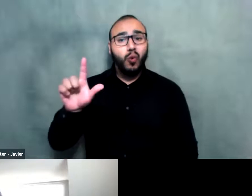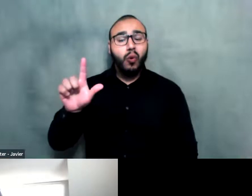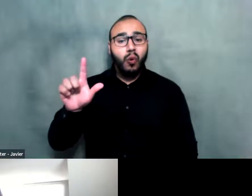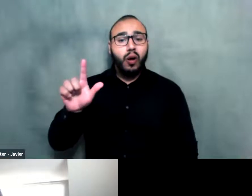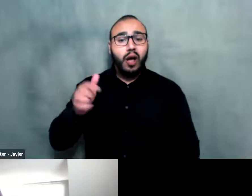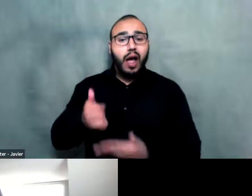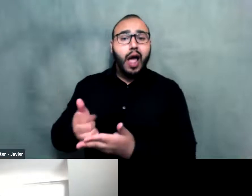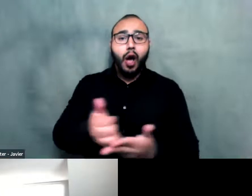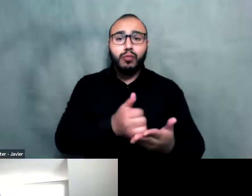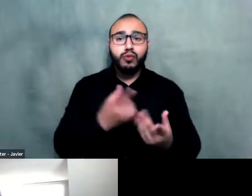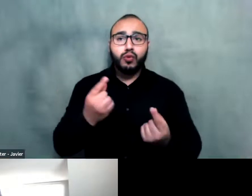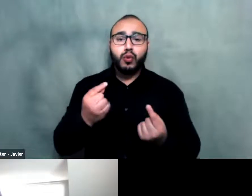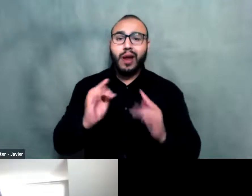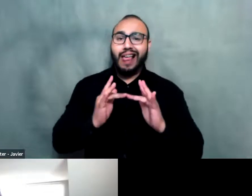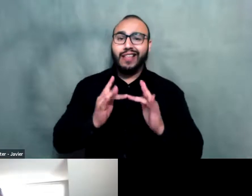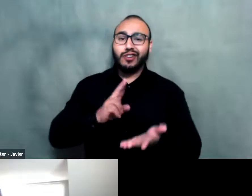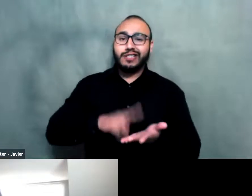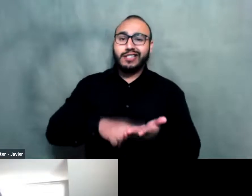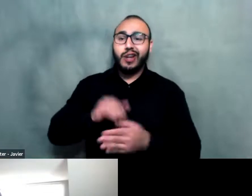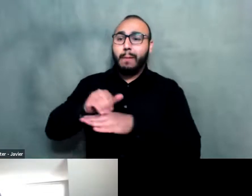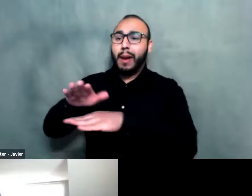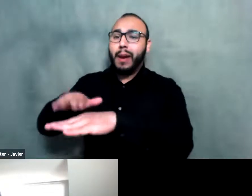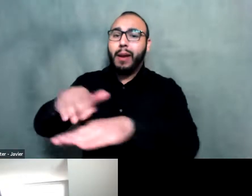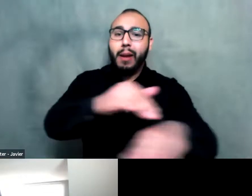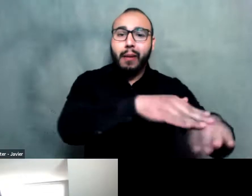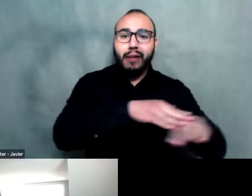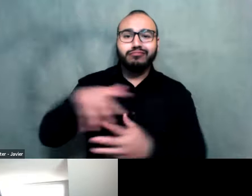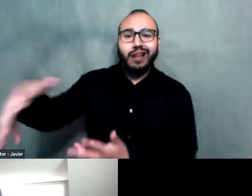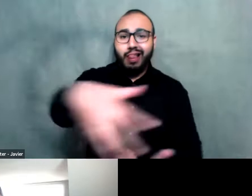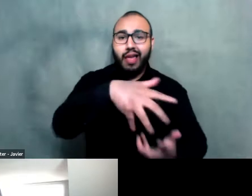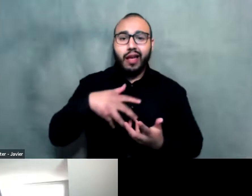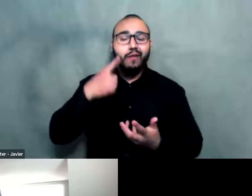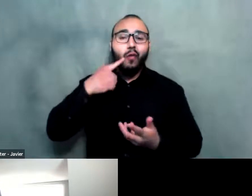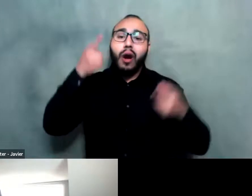again, electronic signatures for your agreements and contracts and to get forms